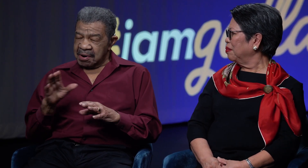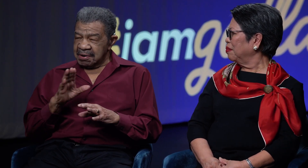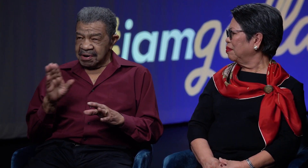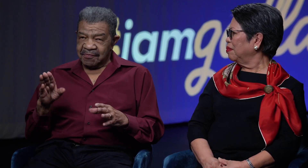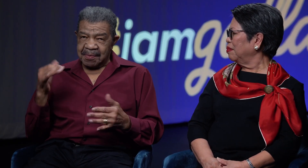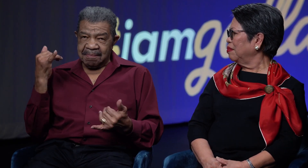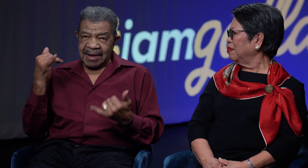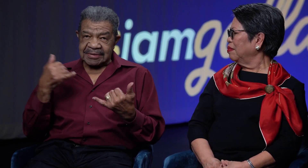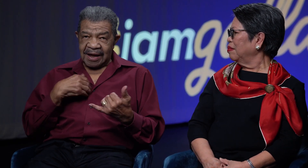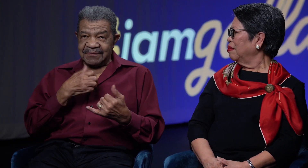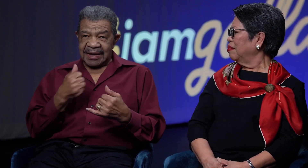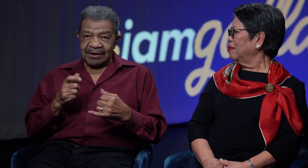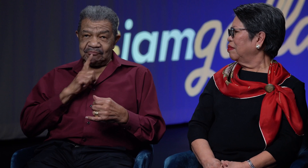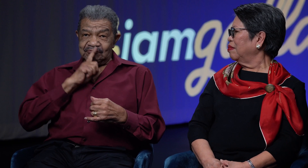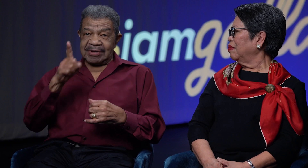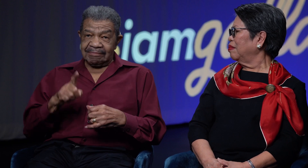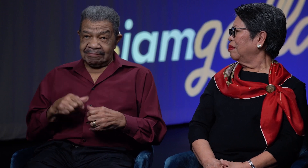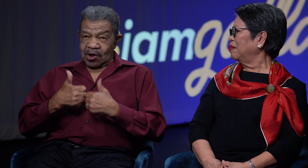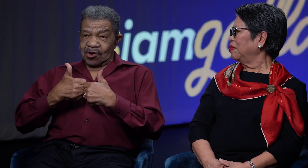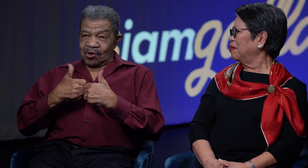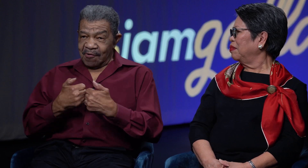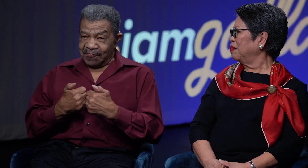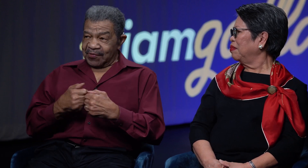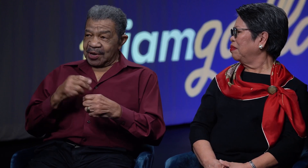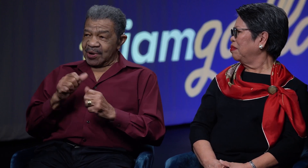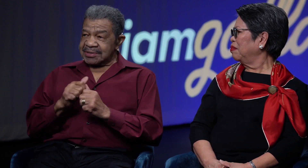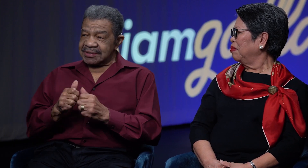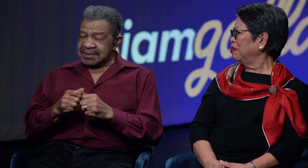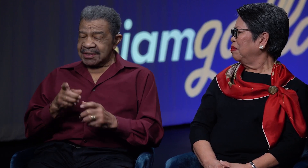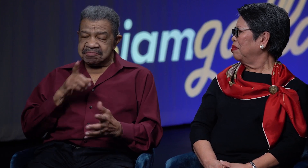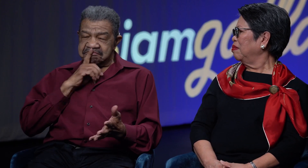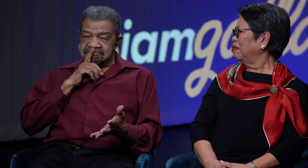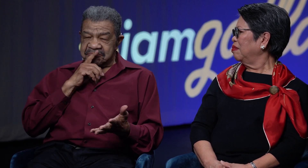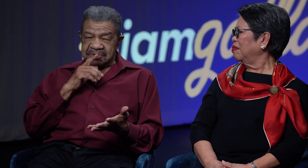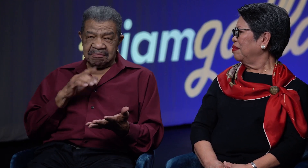and so I never imagined having a real girlfriend or someone to be in a relationship with.